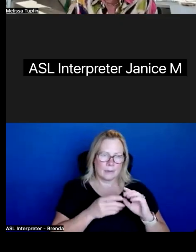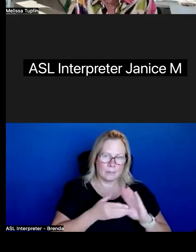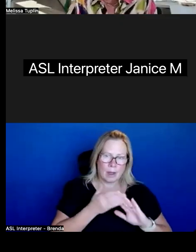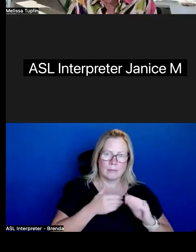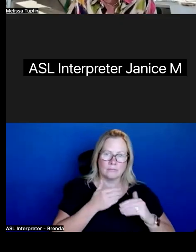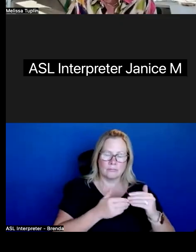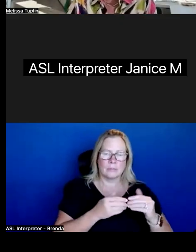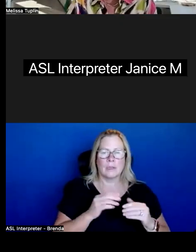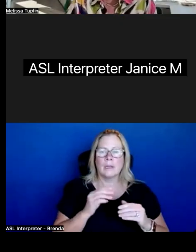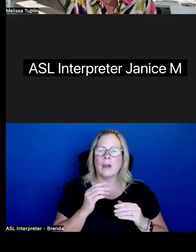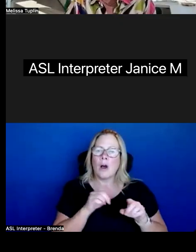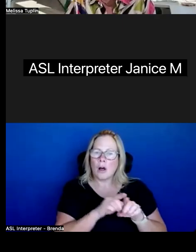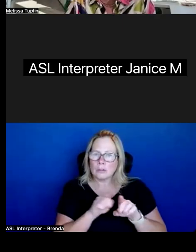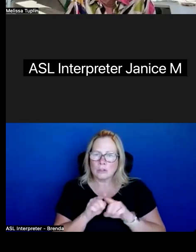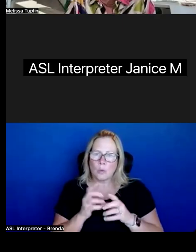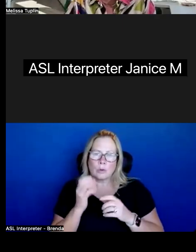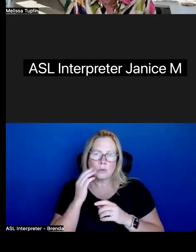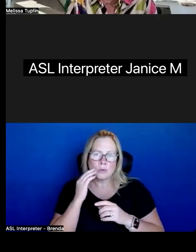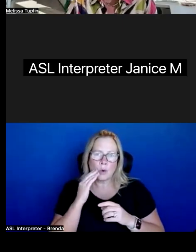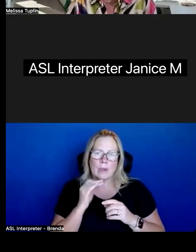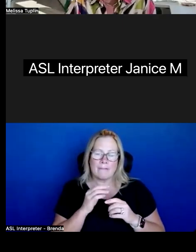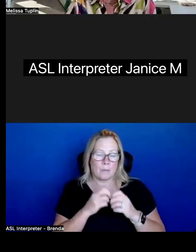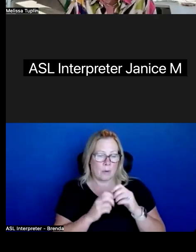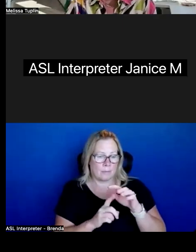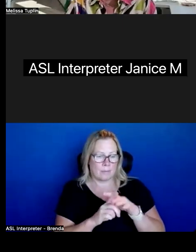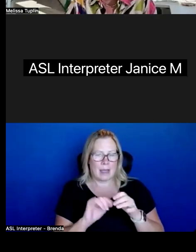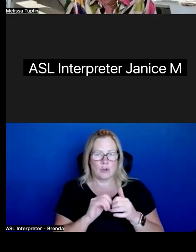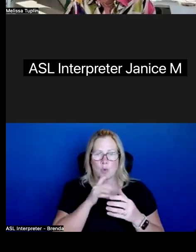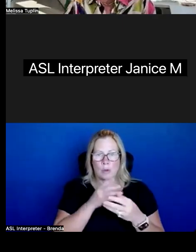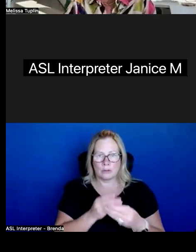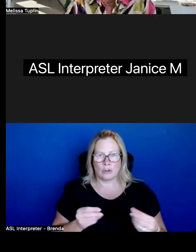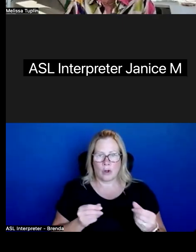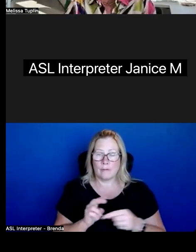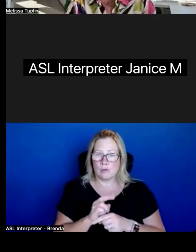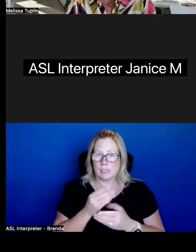the funds will be used to address problems and create a more sustainable organization